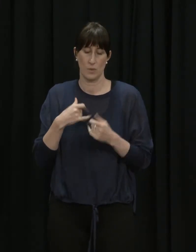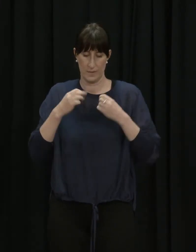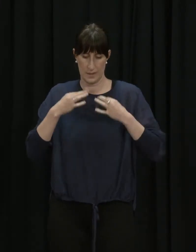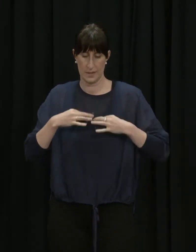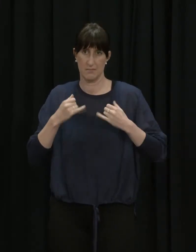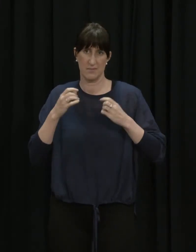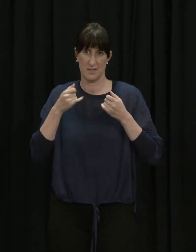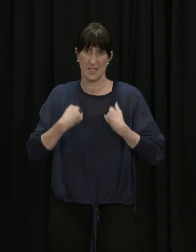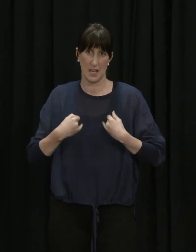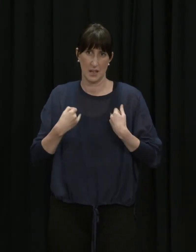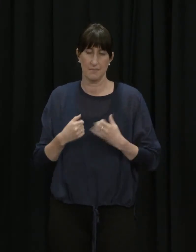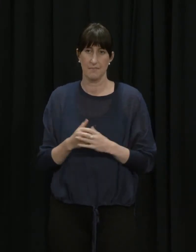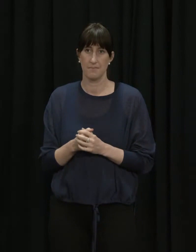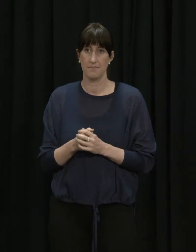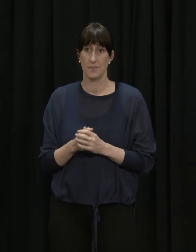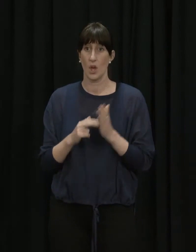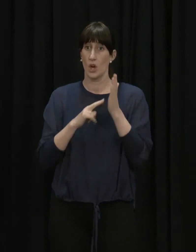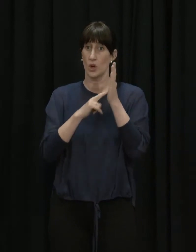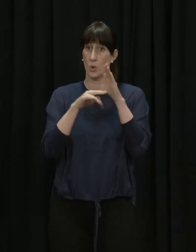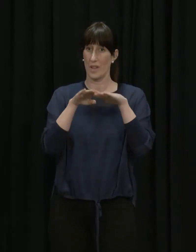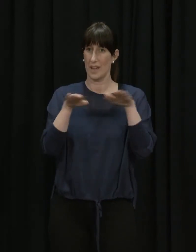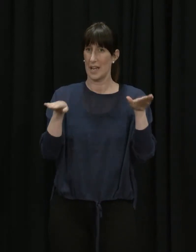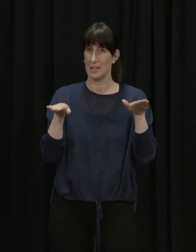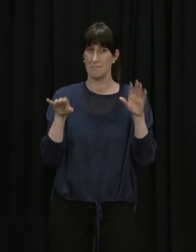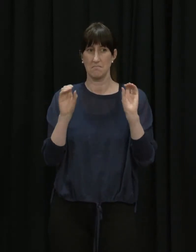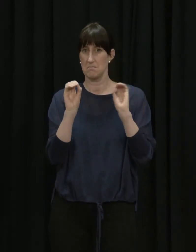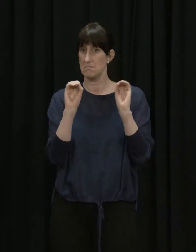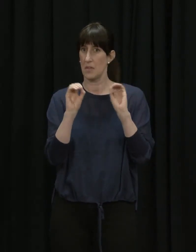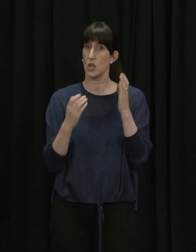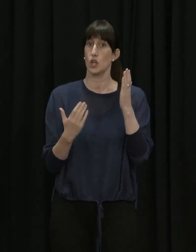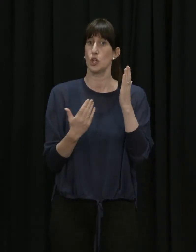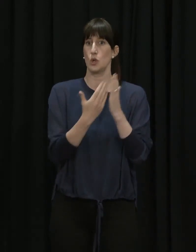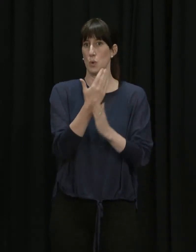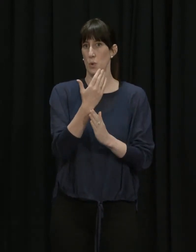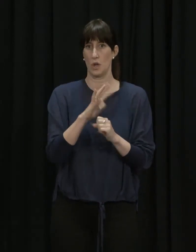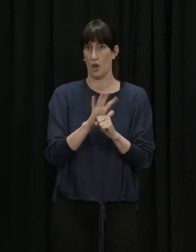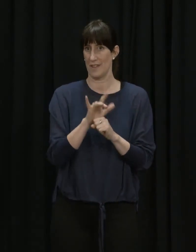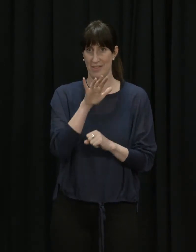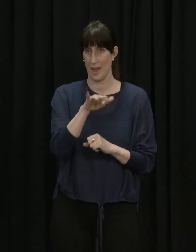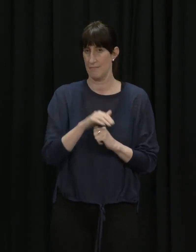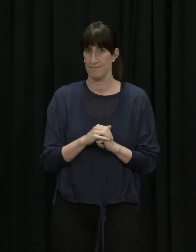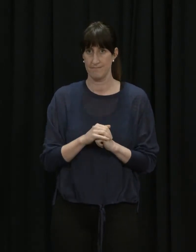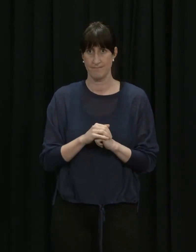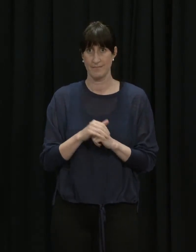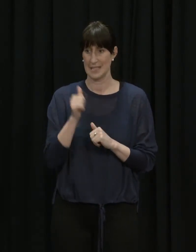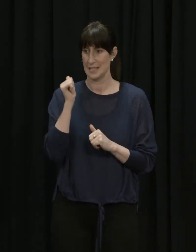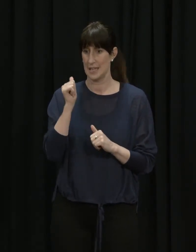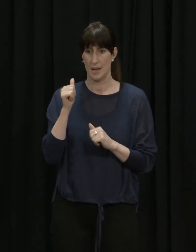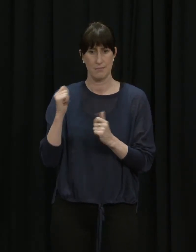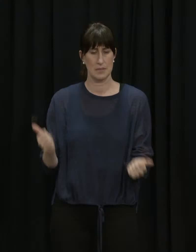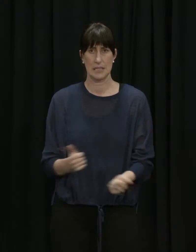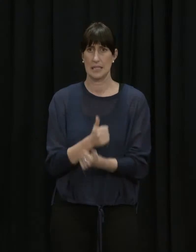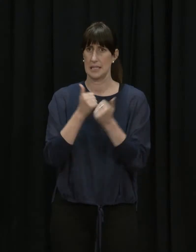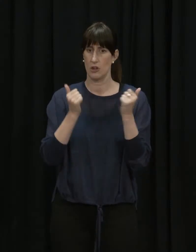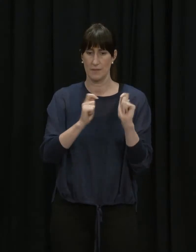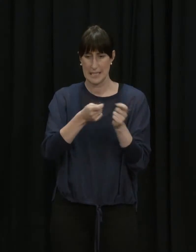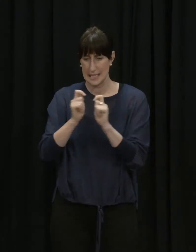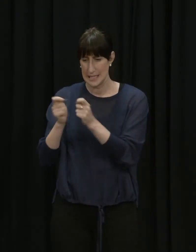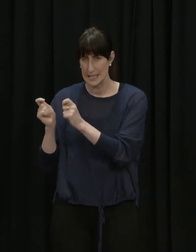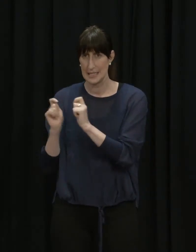country if you have any COVID- 19 symptoms, please get a test. Up to Northland, no new cases to report today and widespread